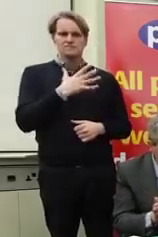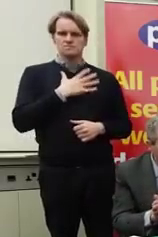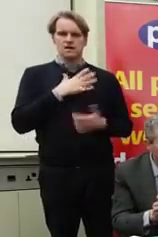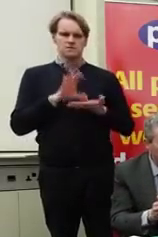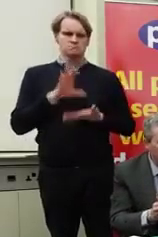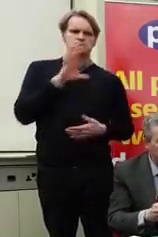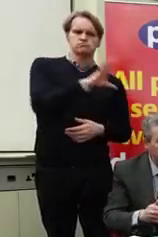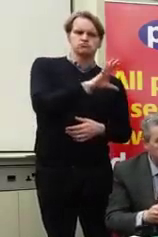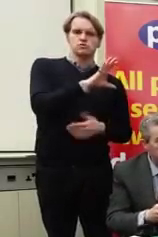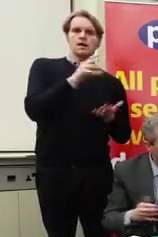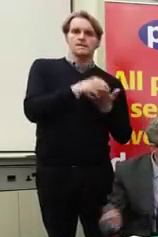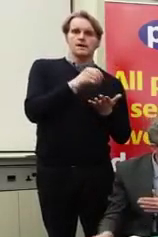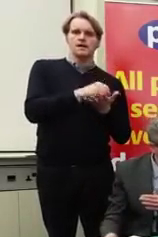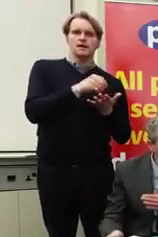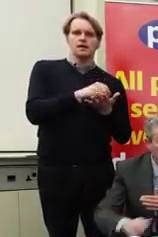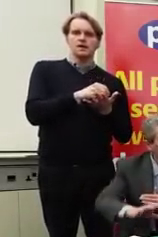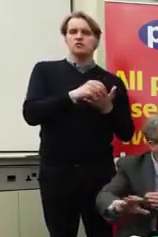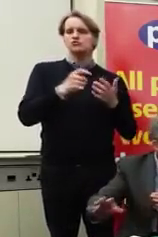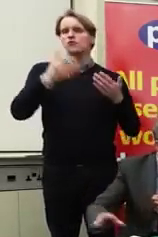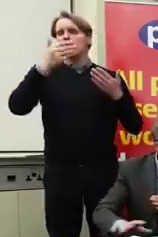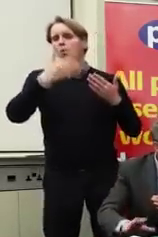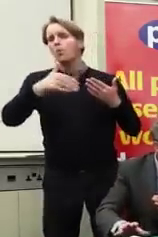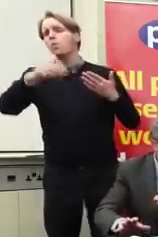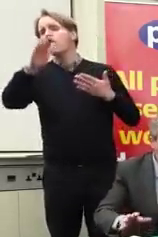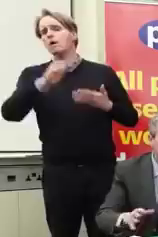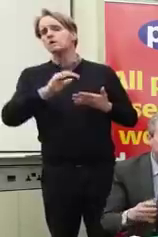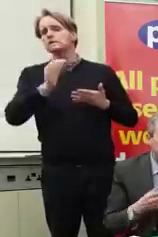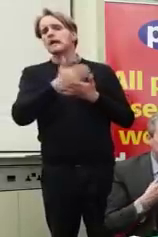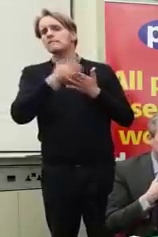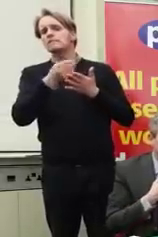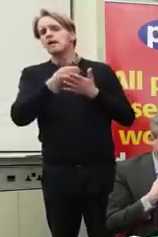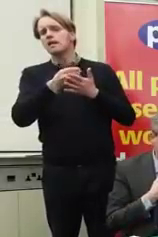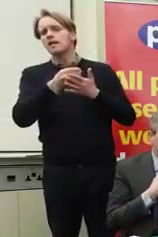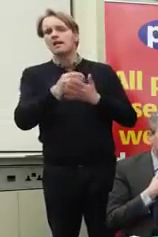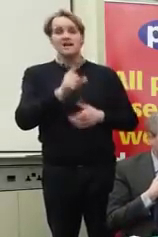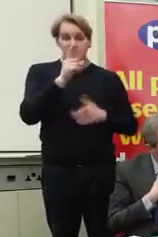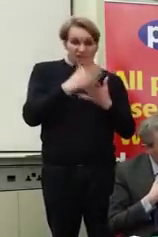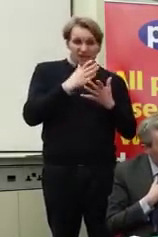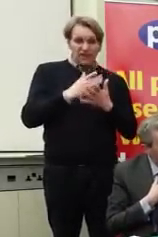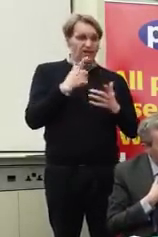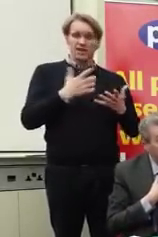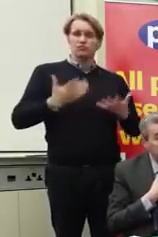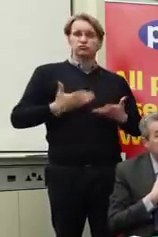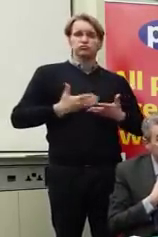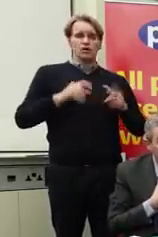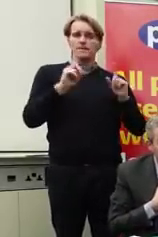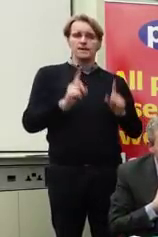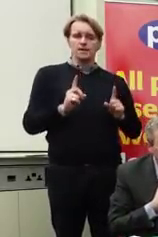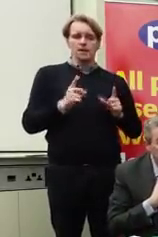now because we're gonna try to save money in the long term because we don't care about people and I think that that is tragic because I have met personally.. I